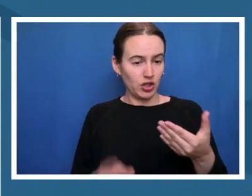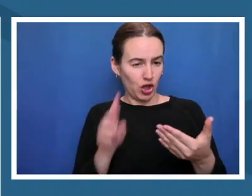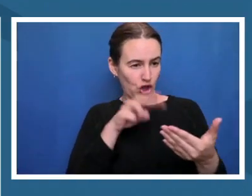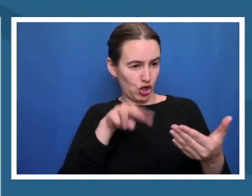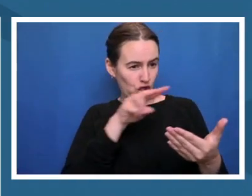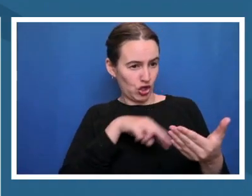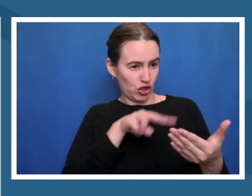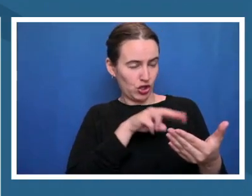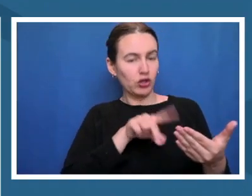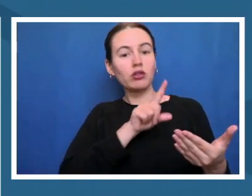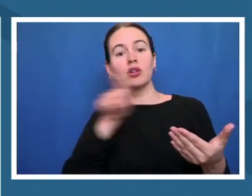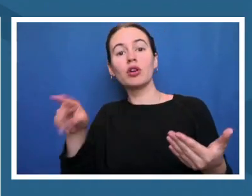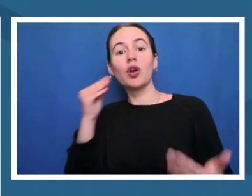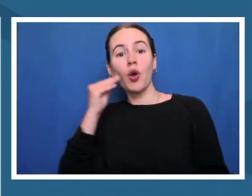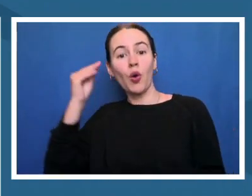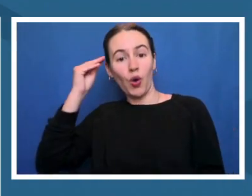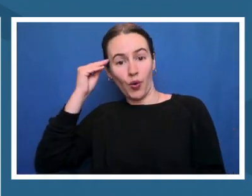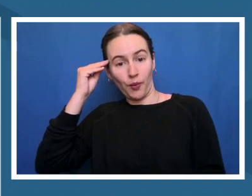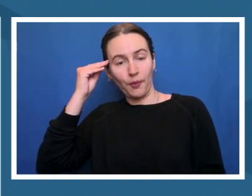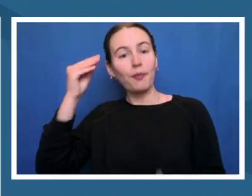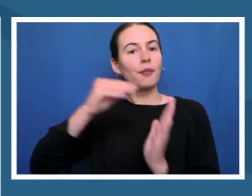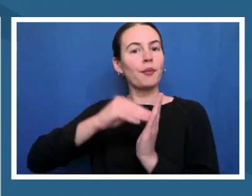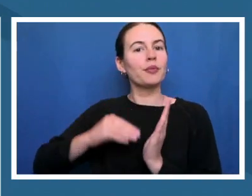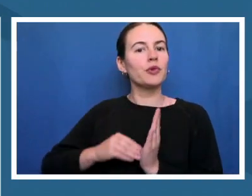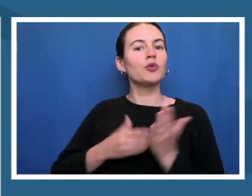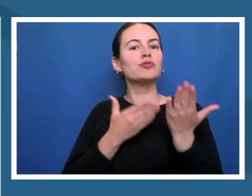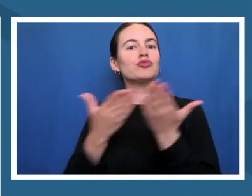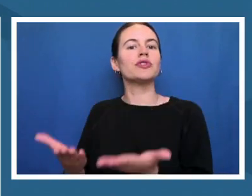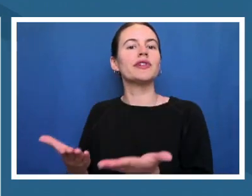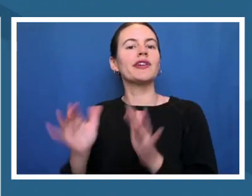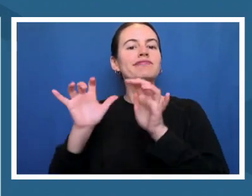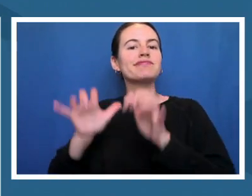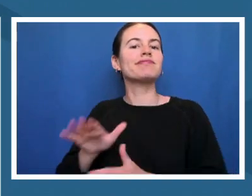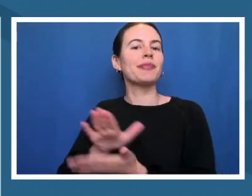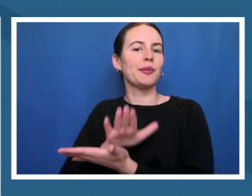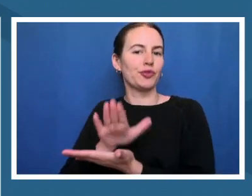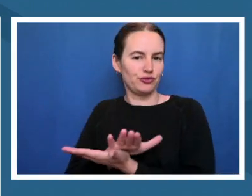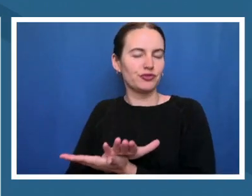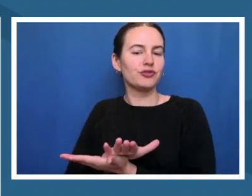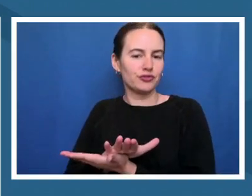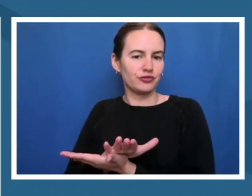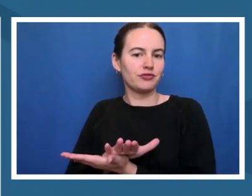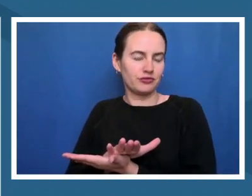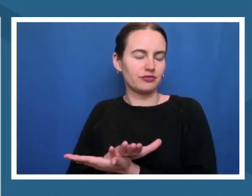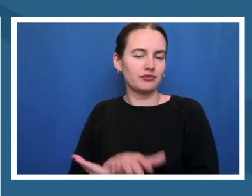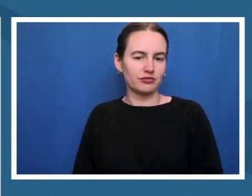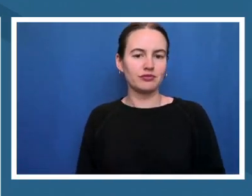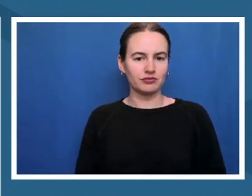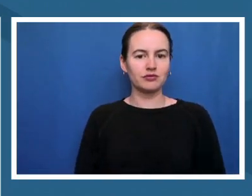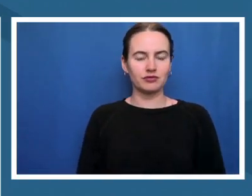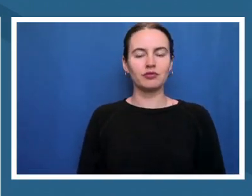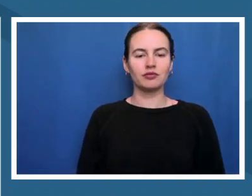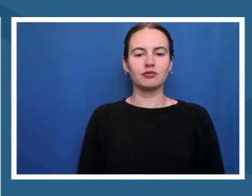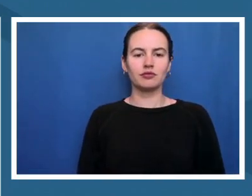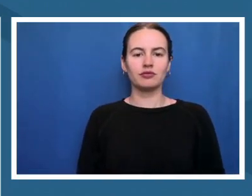after and they take their notes and they write a paper about what they've seen so there's a way of also giving it to